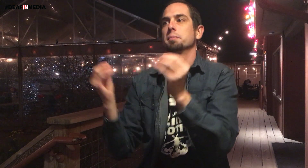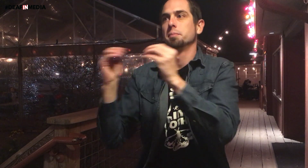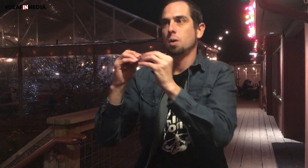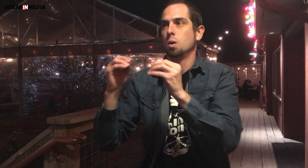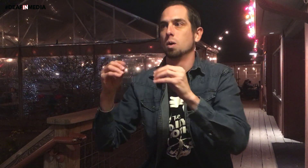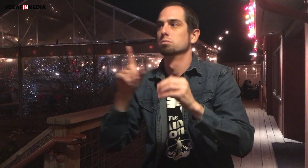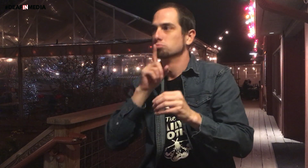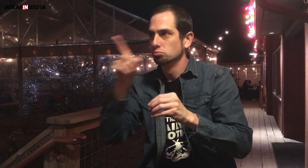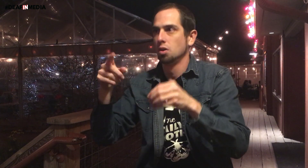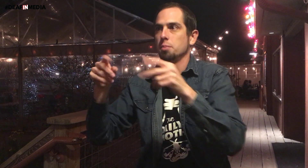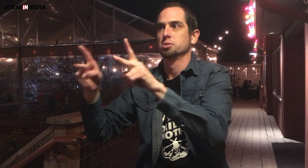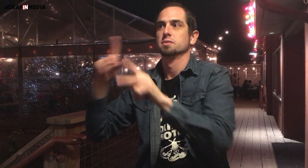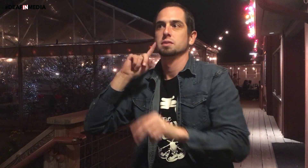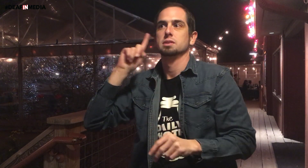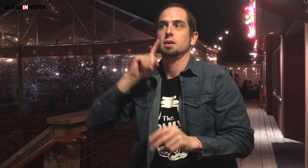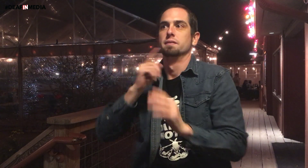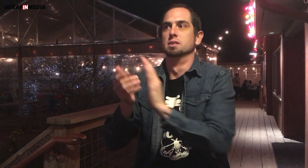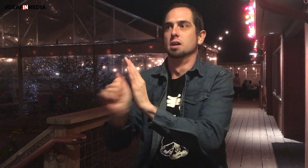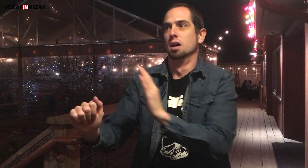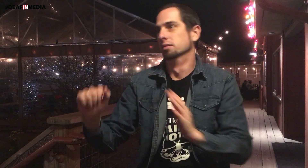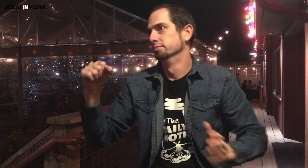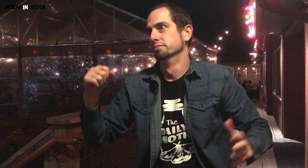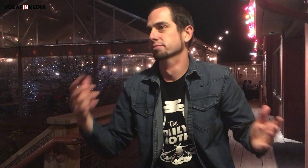leading to more opportunities for Deaf talent.